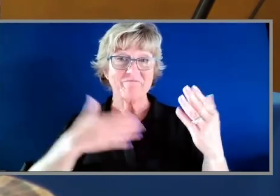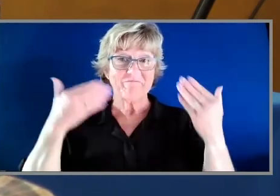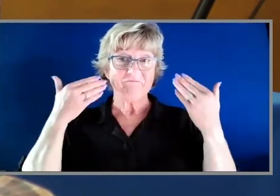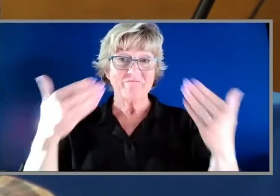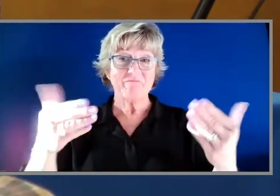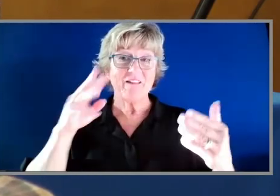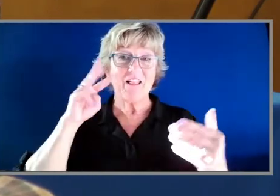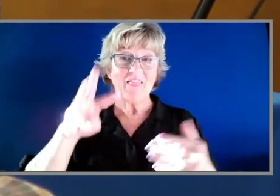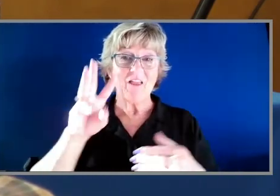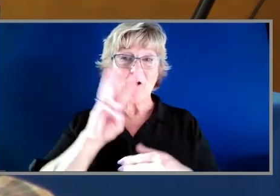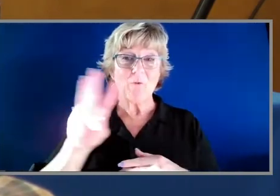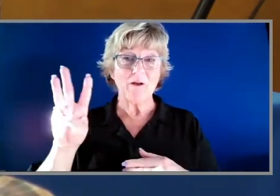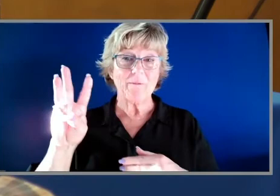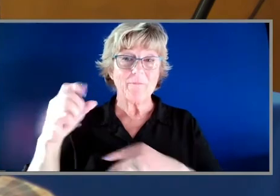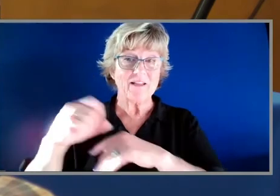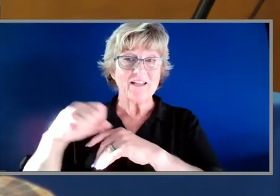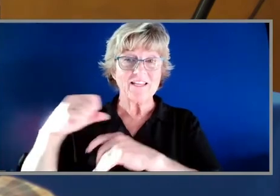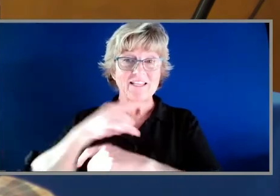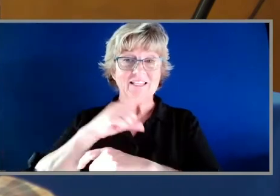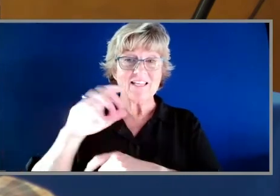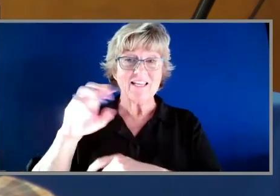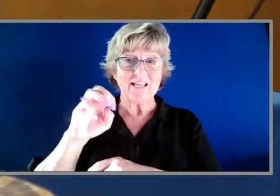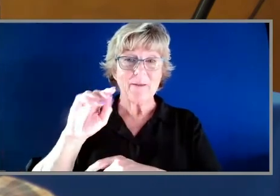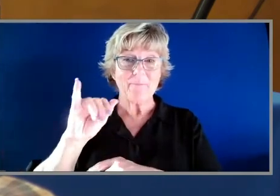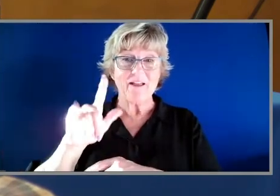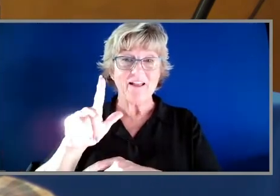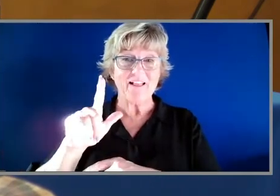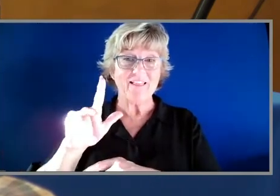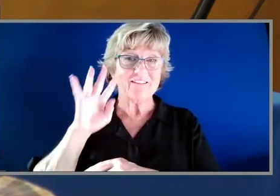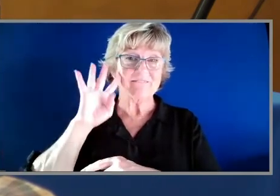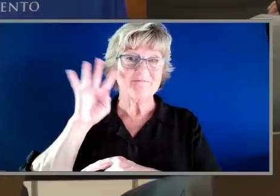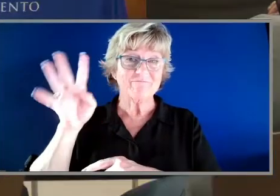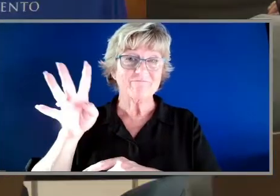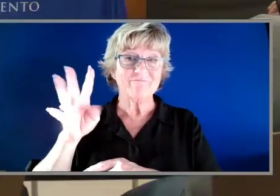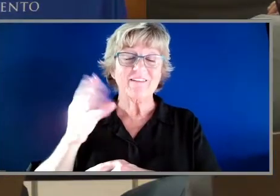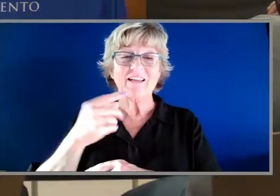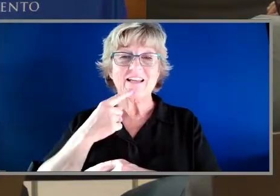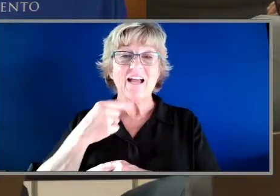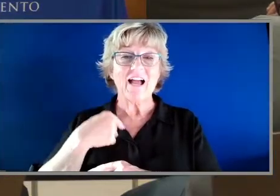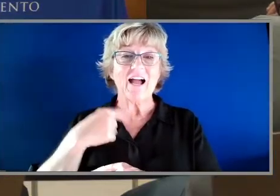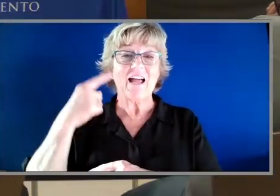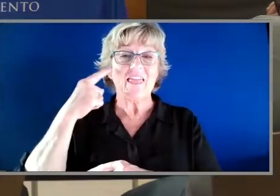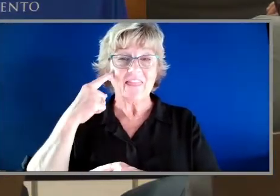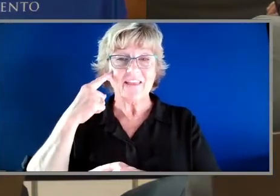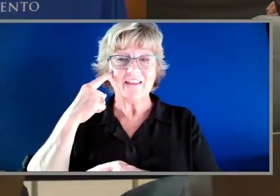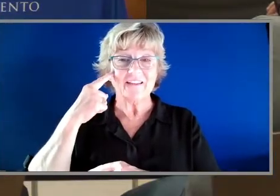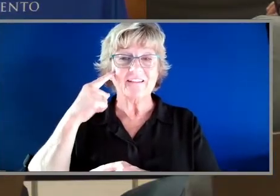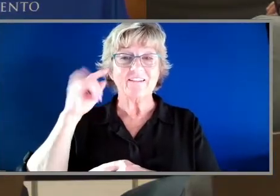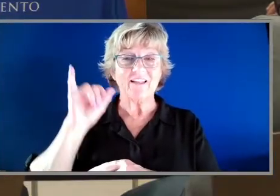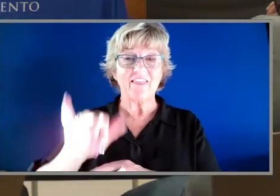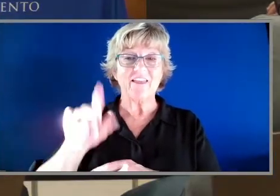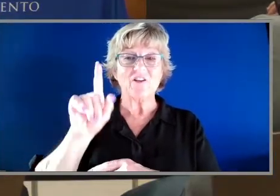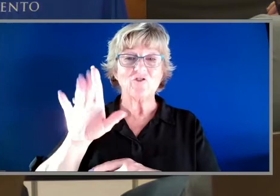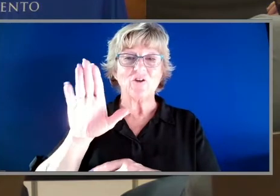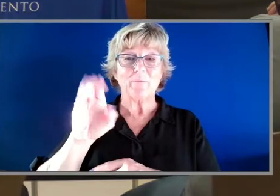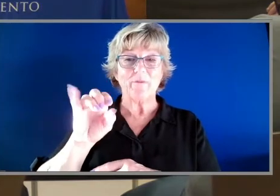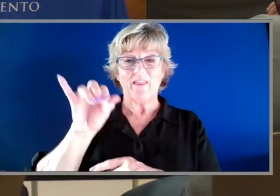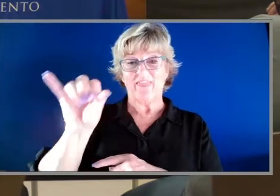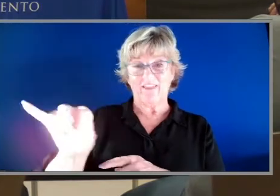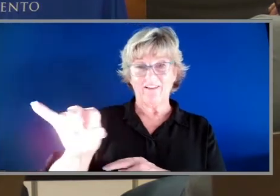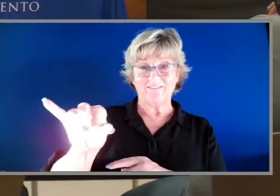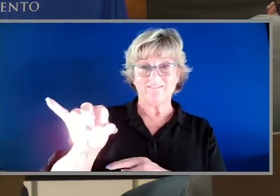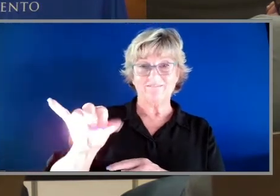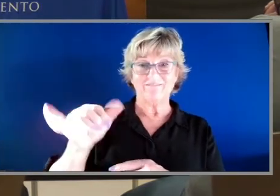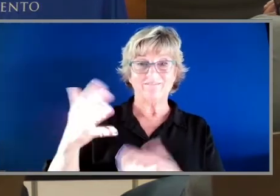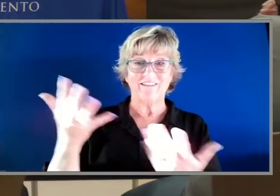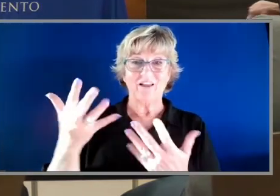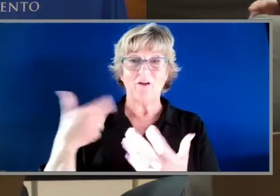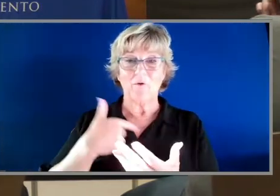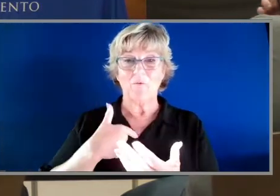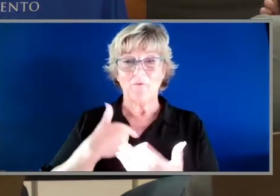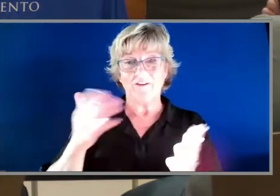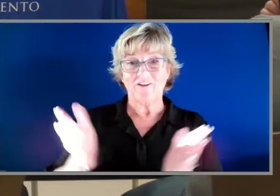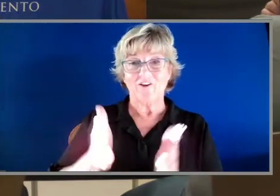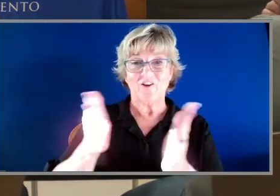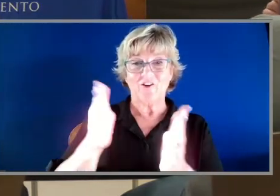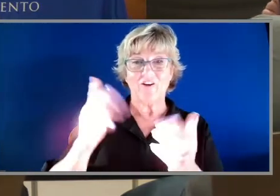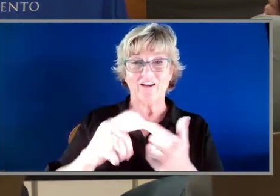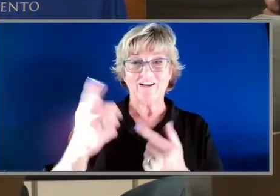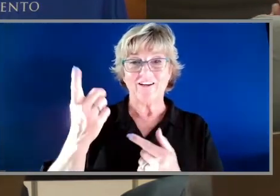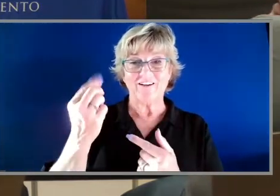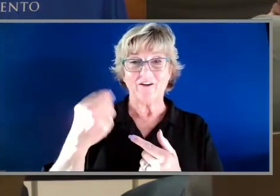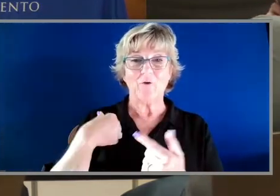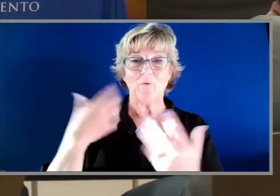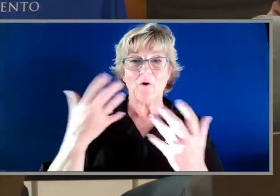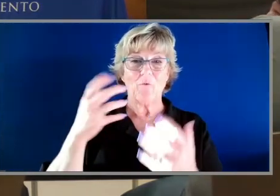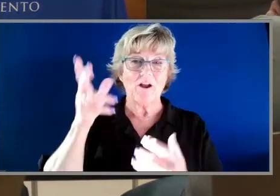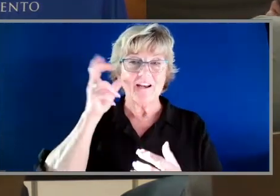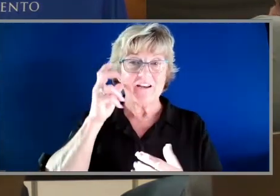it's it's it's open season, please go to the website send us an email or come up at one of these forums and say, I think